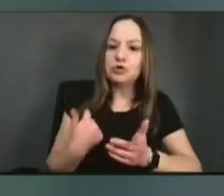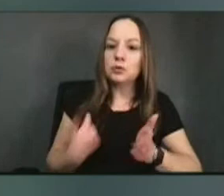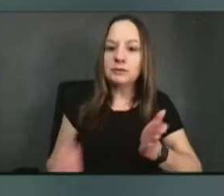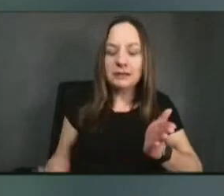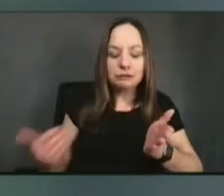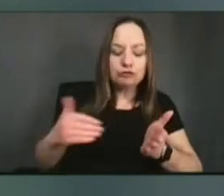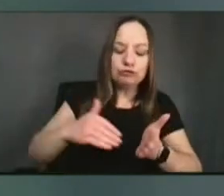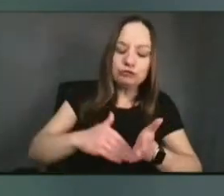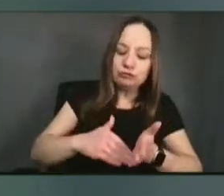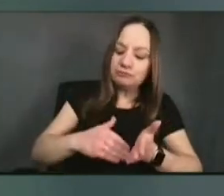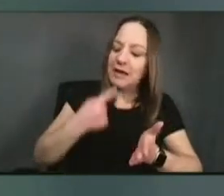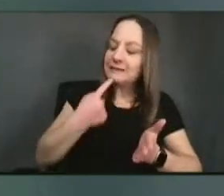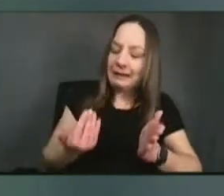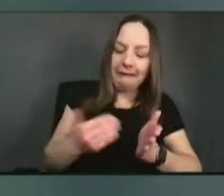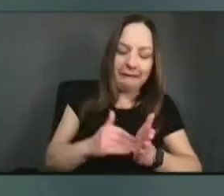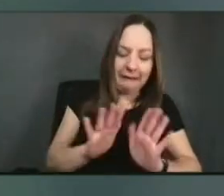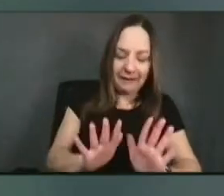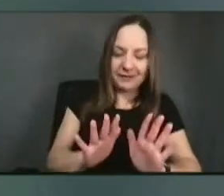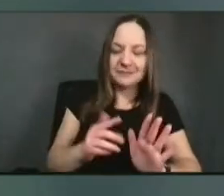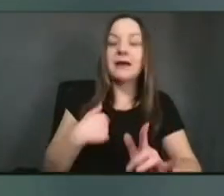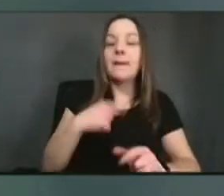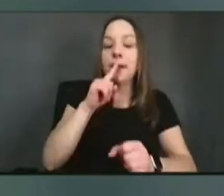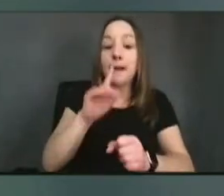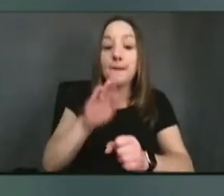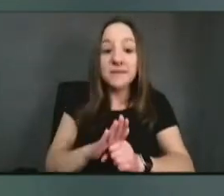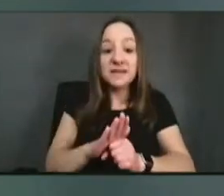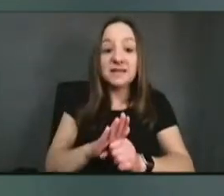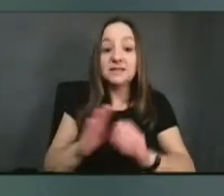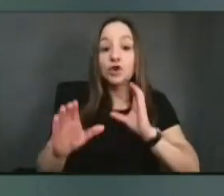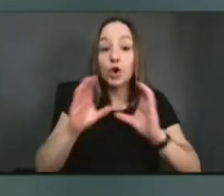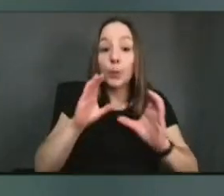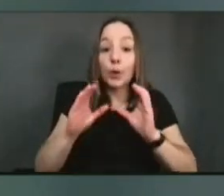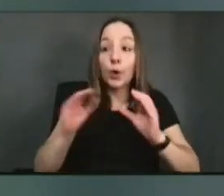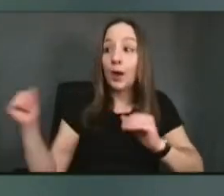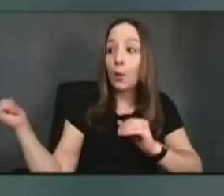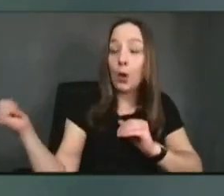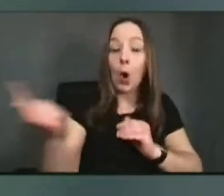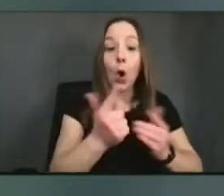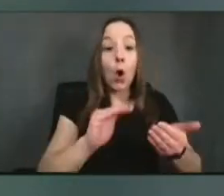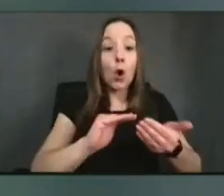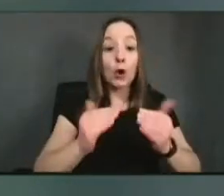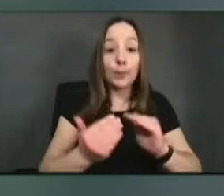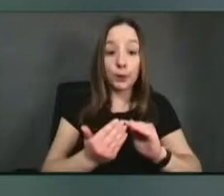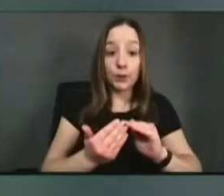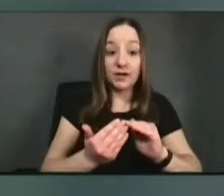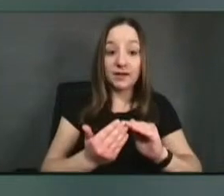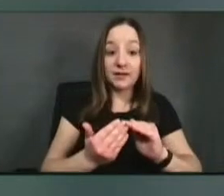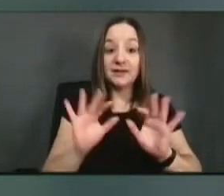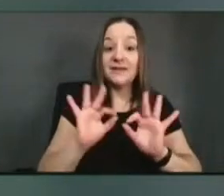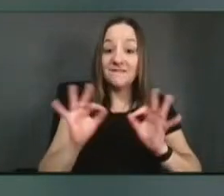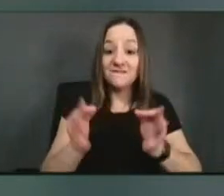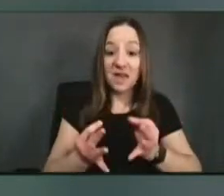restate our commitment to doing that for our entire Community.